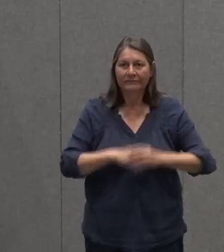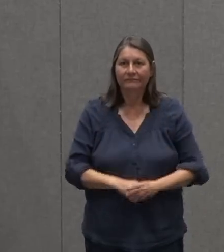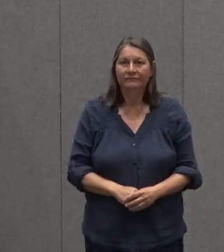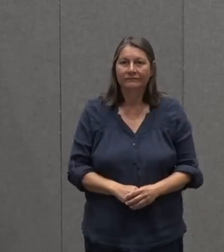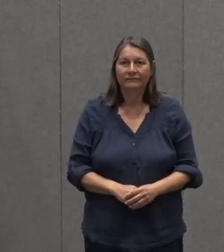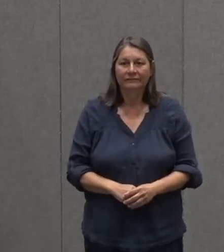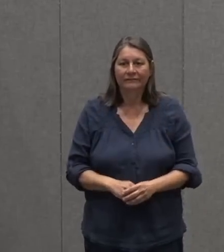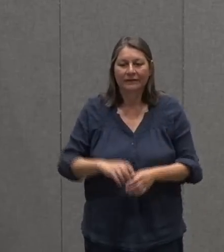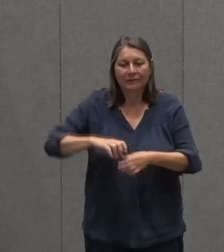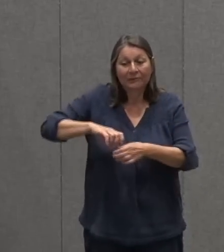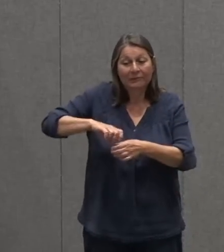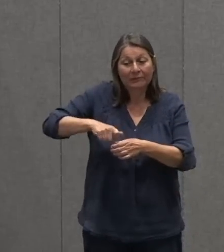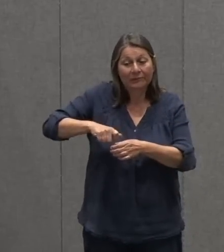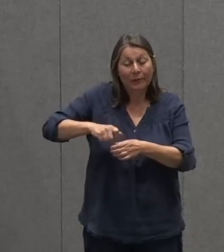Did you hear that? Let me do that again?